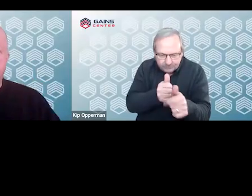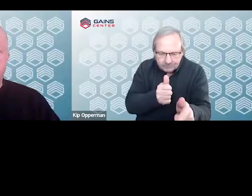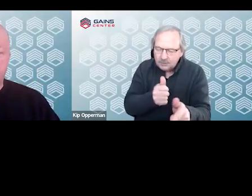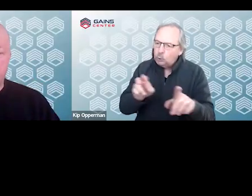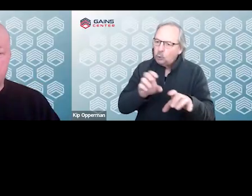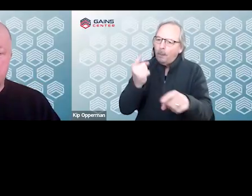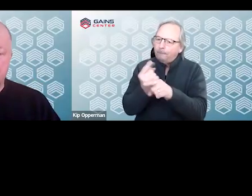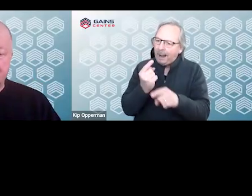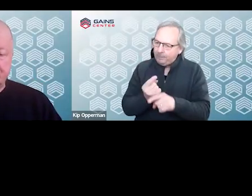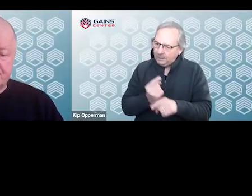and to follow the protocol.